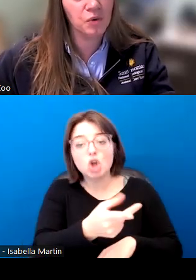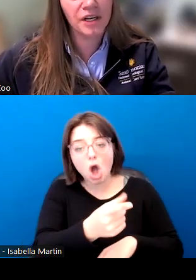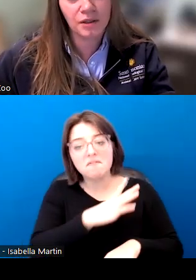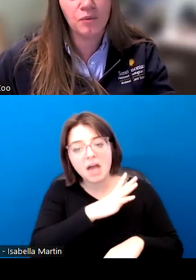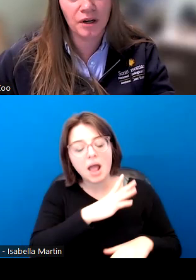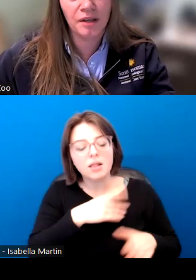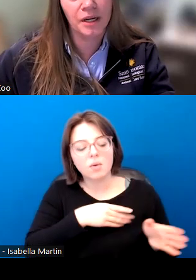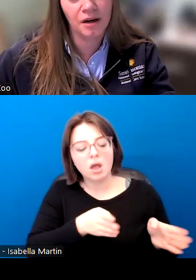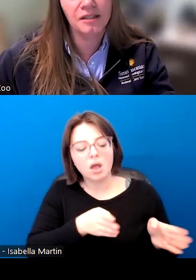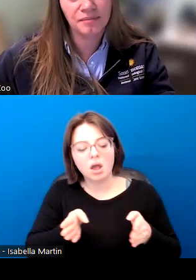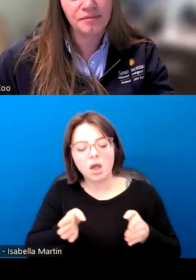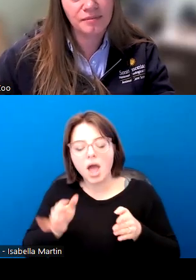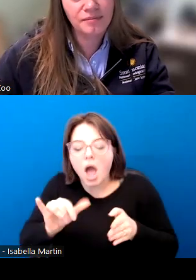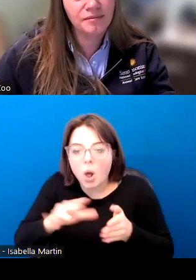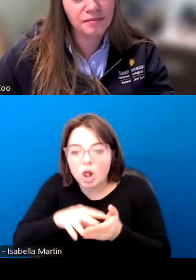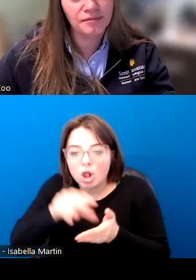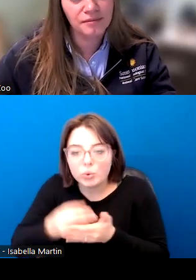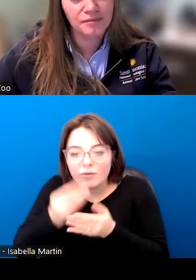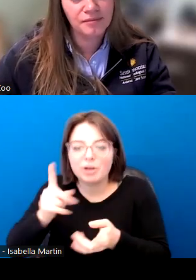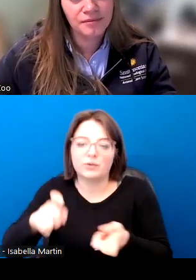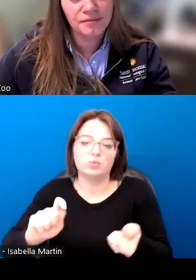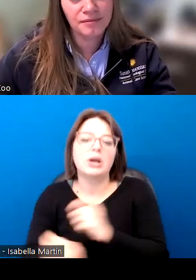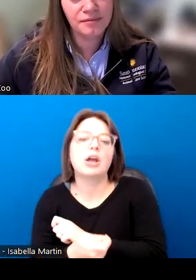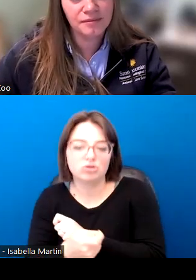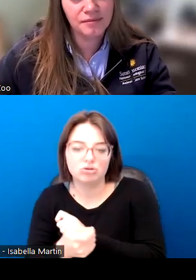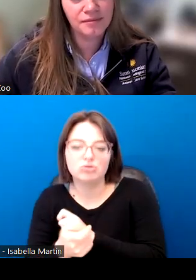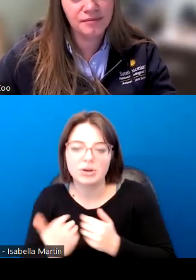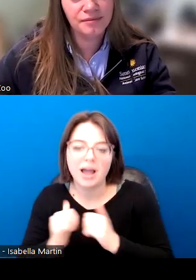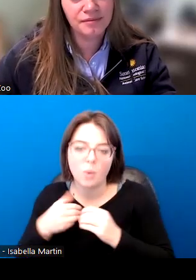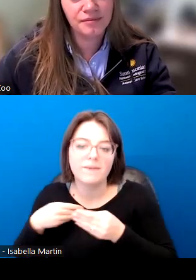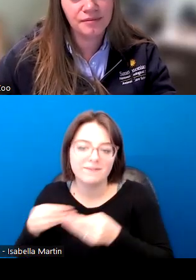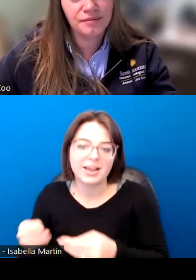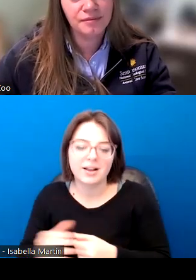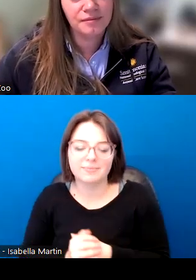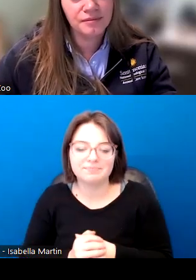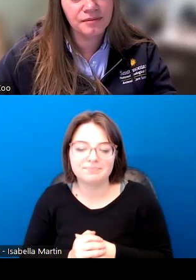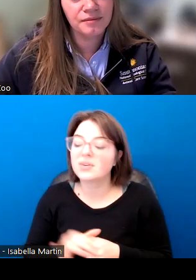work and where they might not. >>Shellie: So fascinating it's always evolving and of course we have a